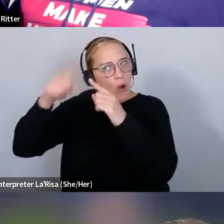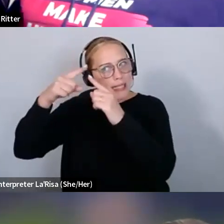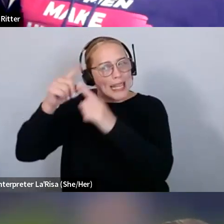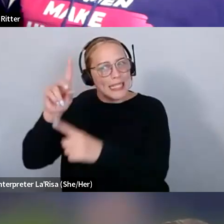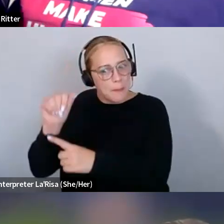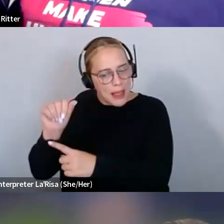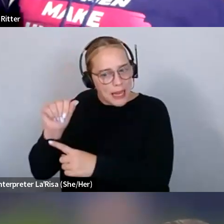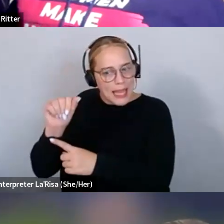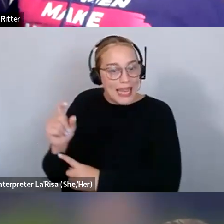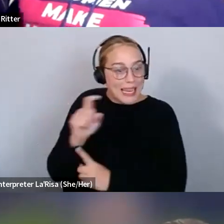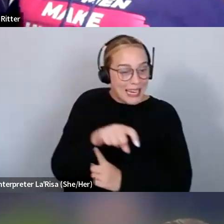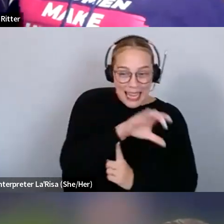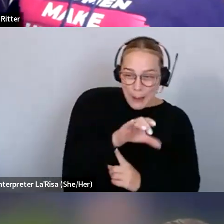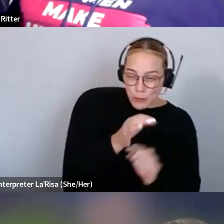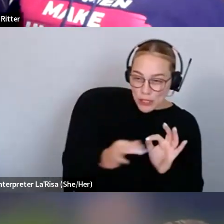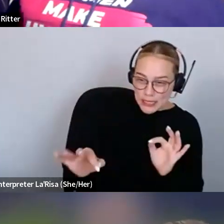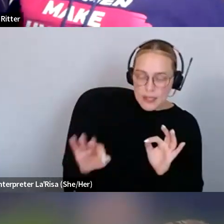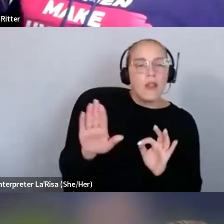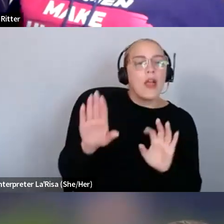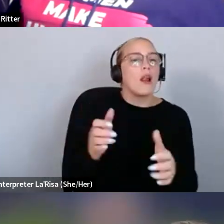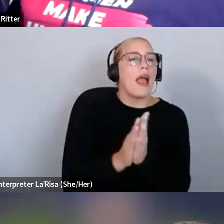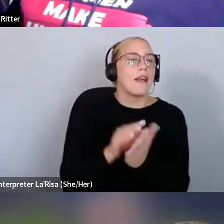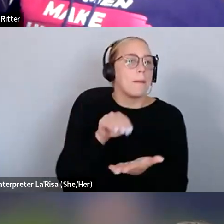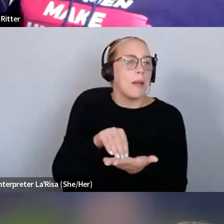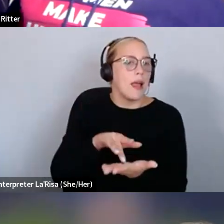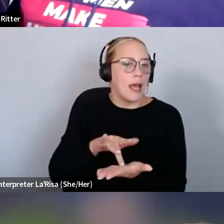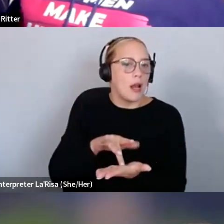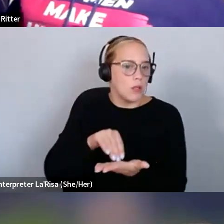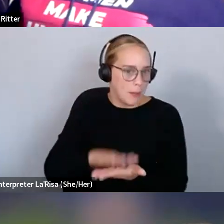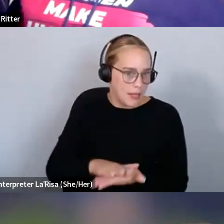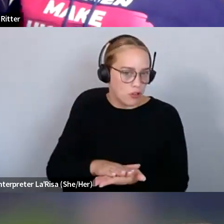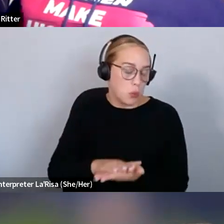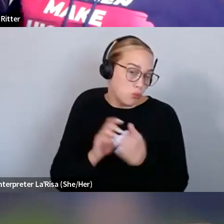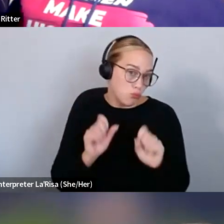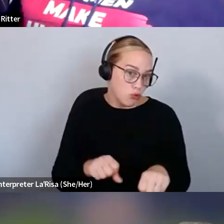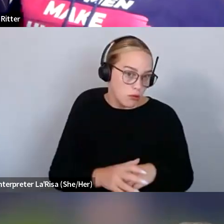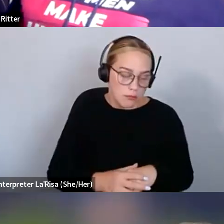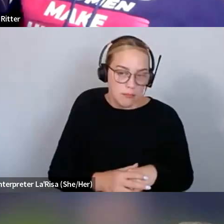accommodation is pretty obvious. You can see the connection. They may not